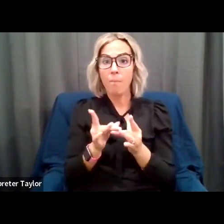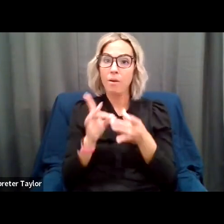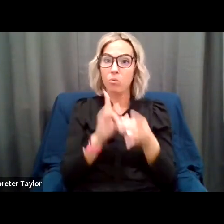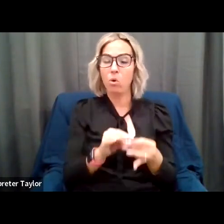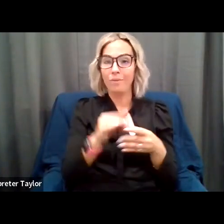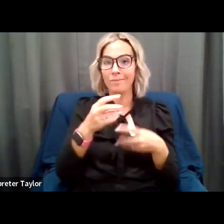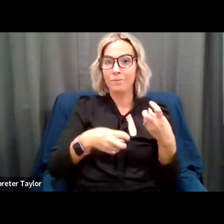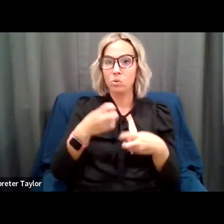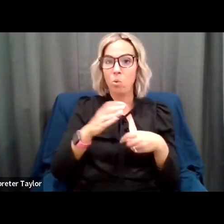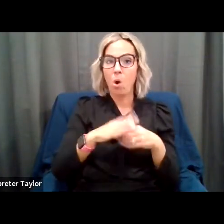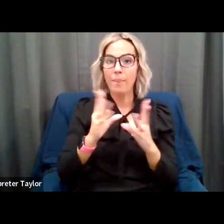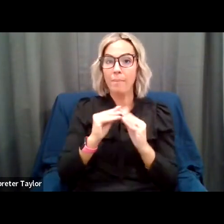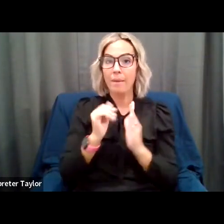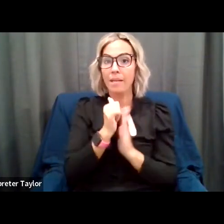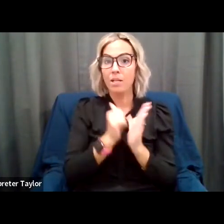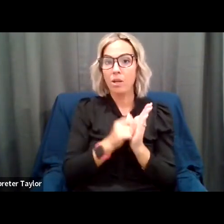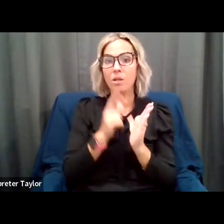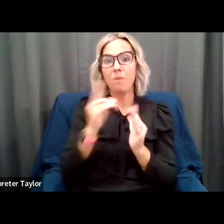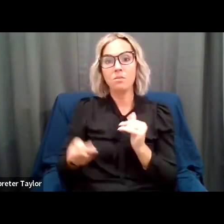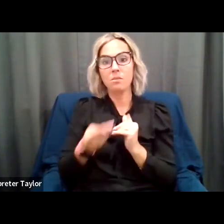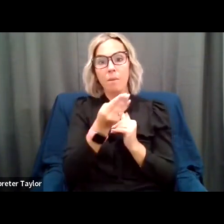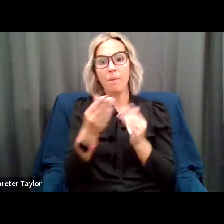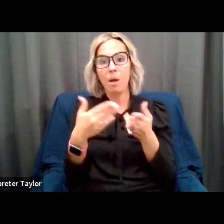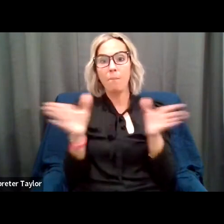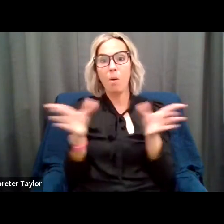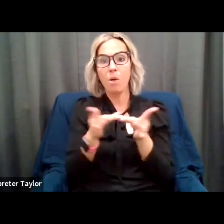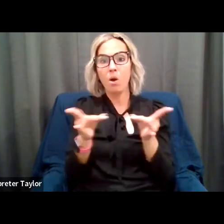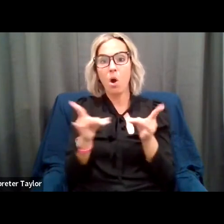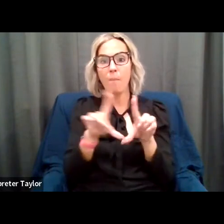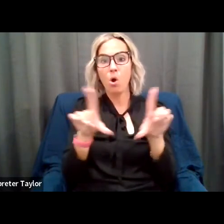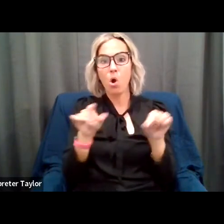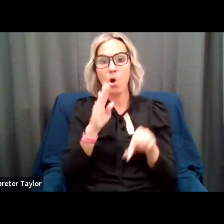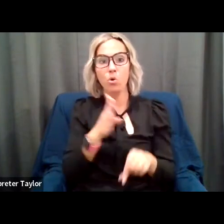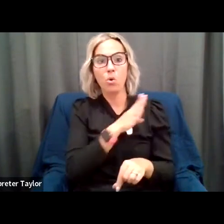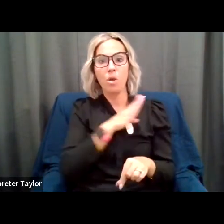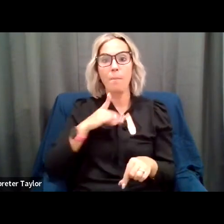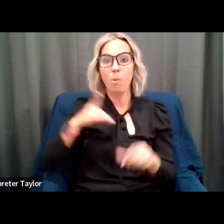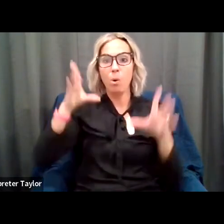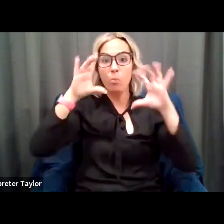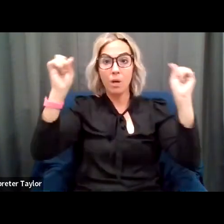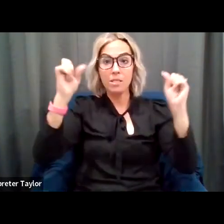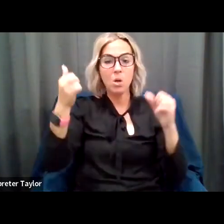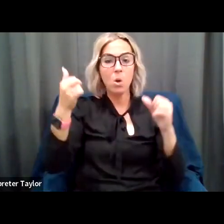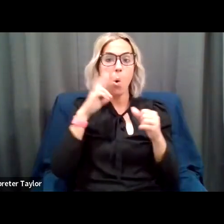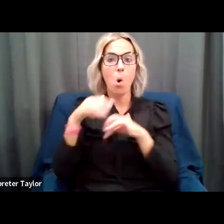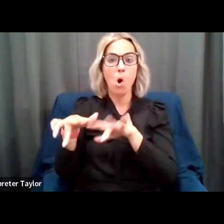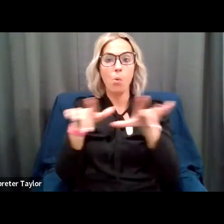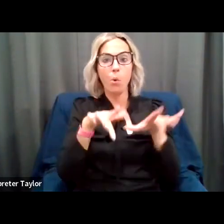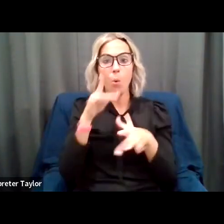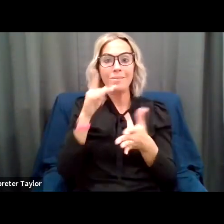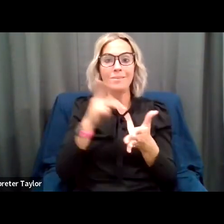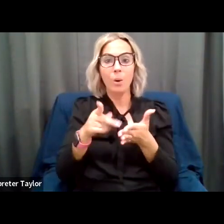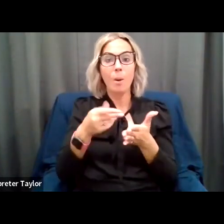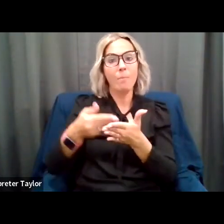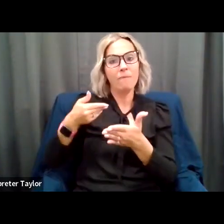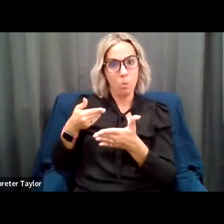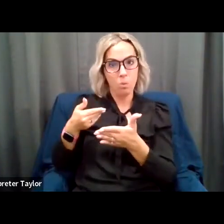the meeting agenda must submit a public comment card to the Board President, our Recording Secretary, prior to the point in